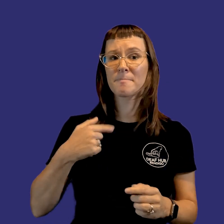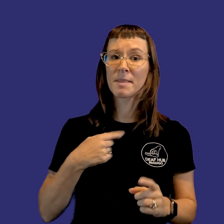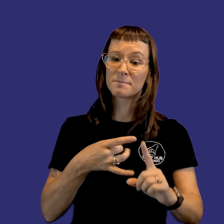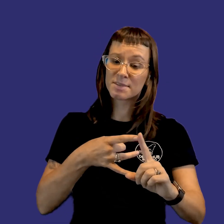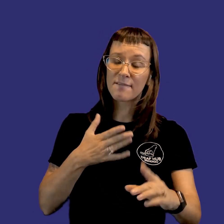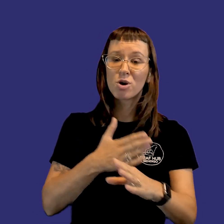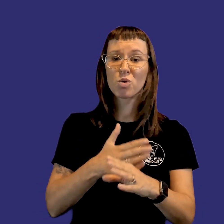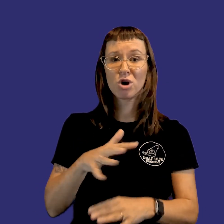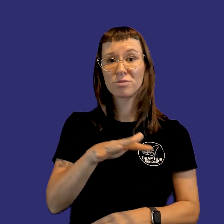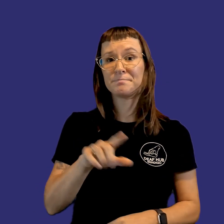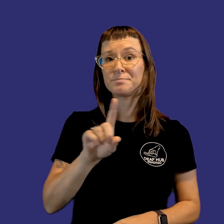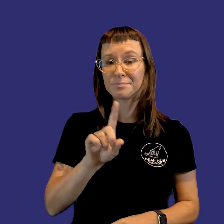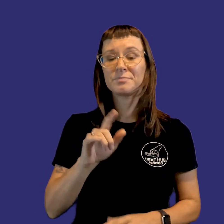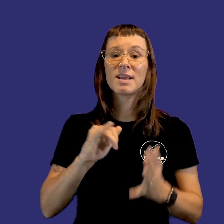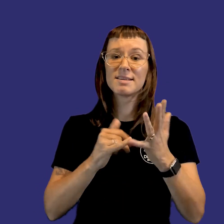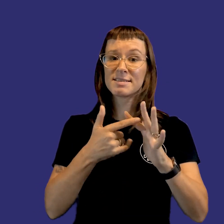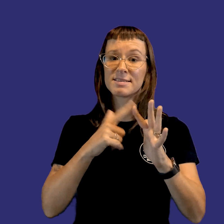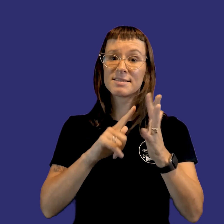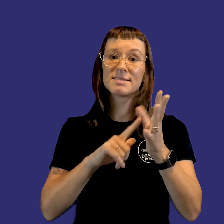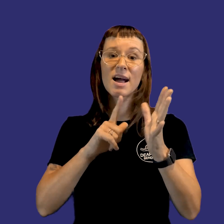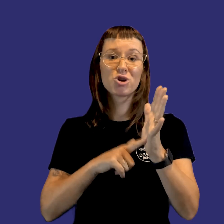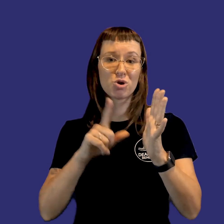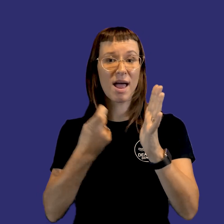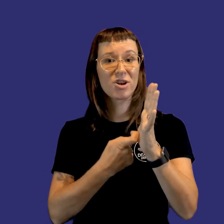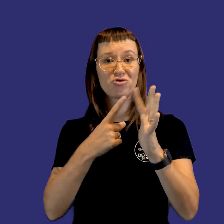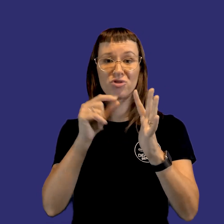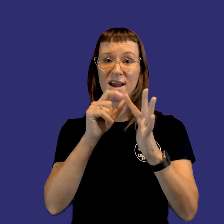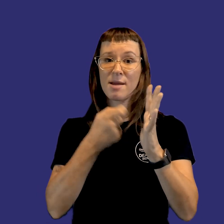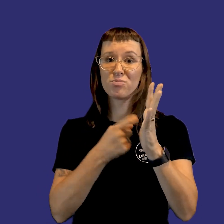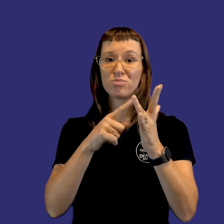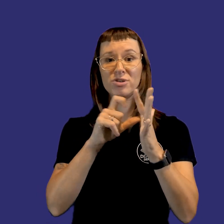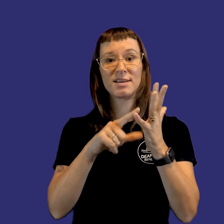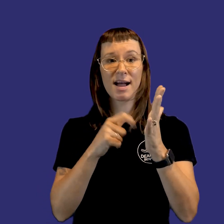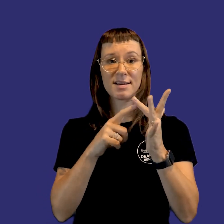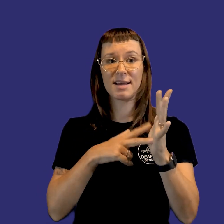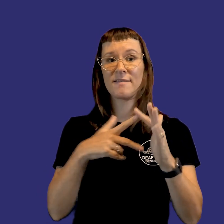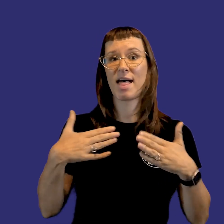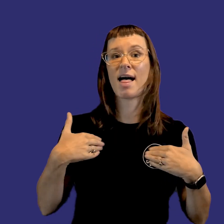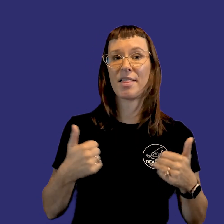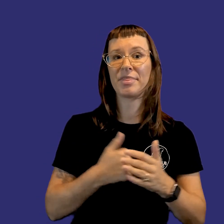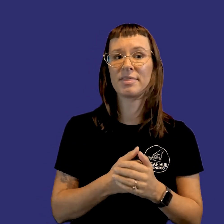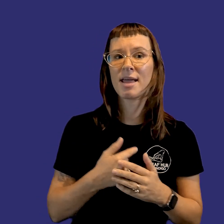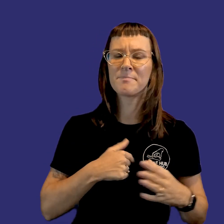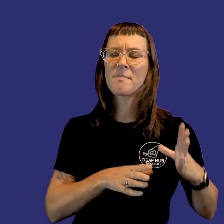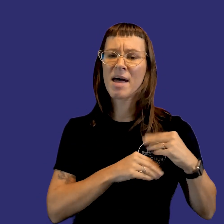I work in the area of sexual and reproductive health and I'm passionate about equipping people with information that can keep them well,